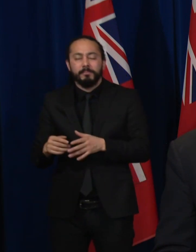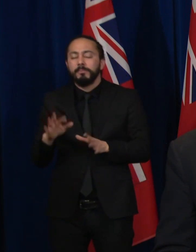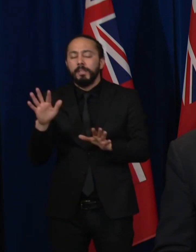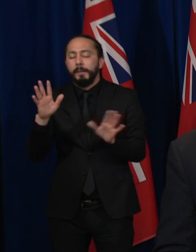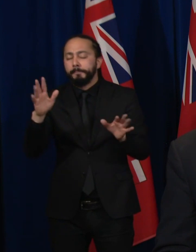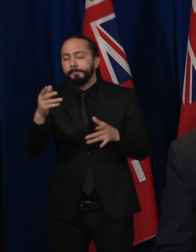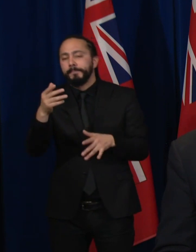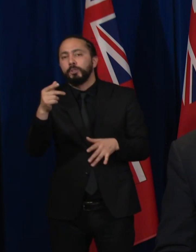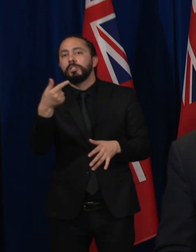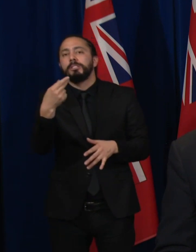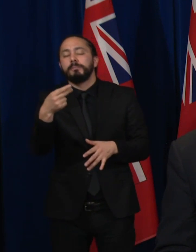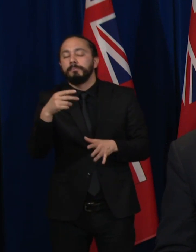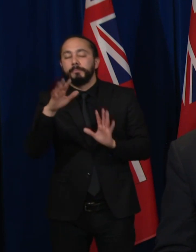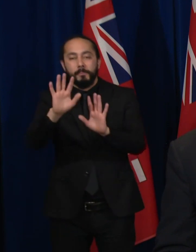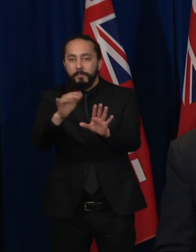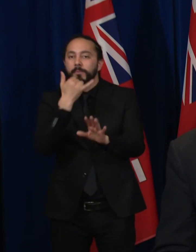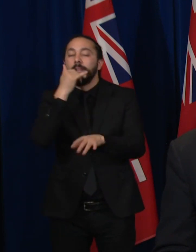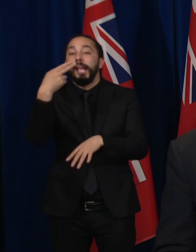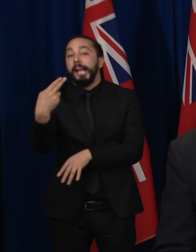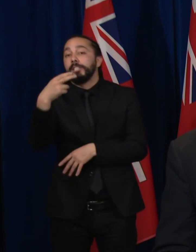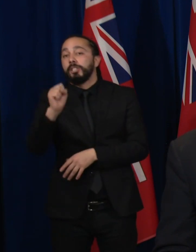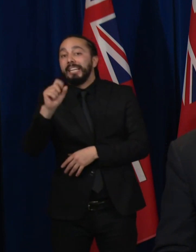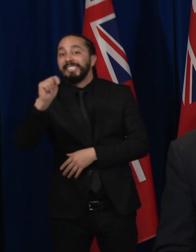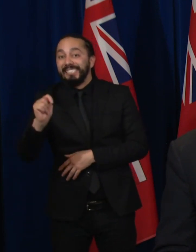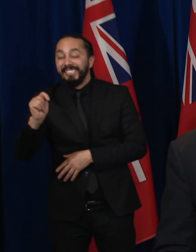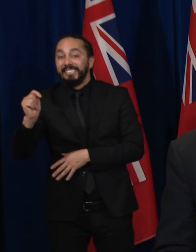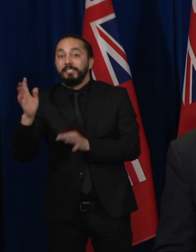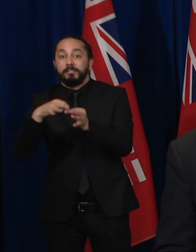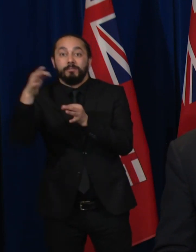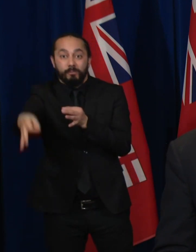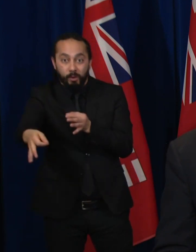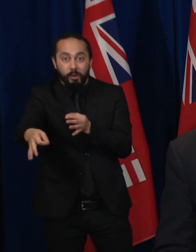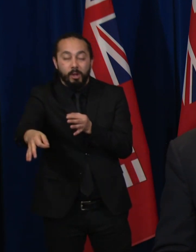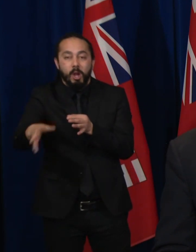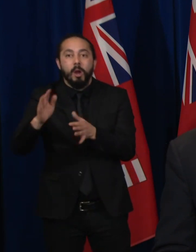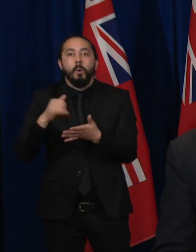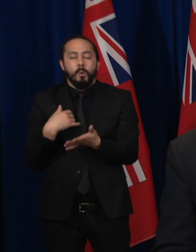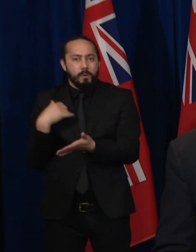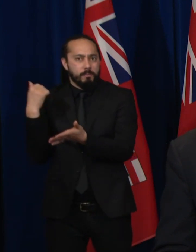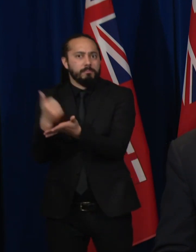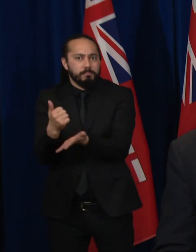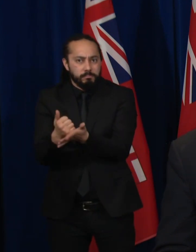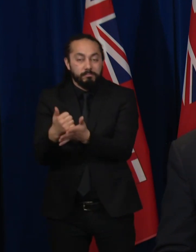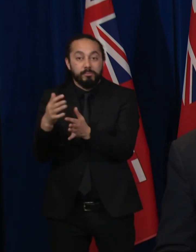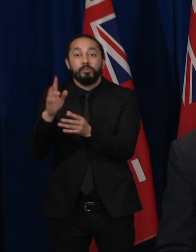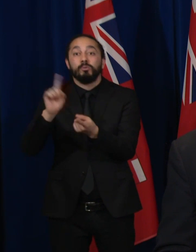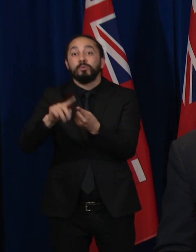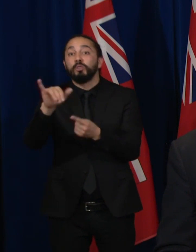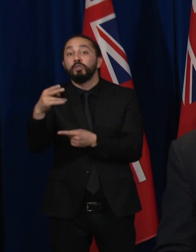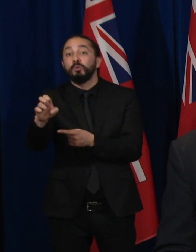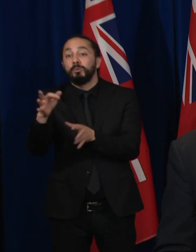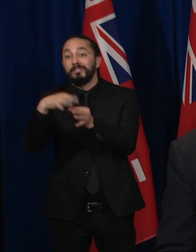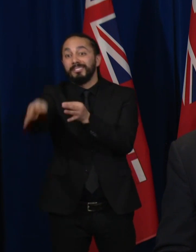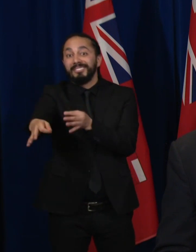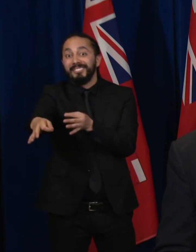deferral as well, which will include the Ontario portion of the HST, deferral until June, those are all very positive supports and we're